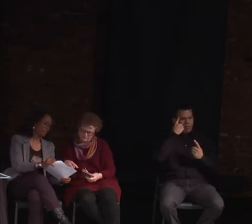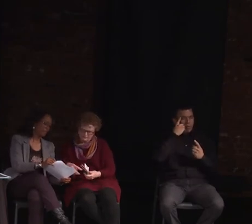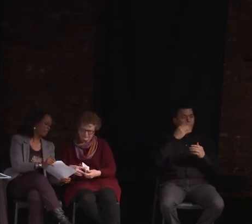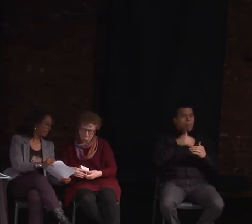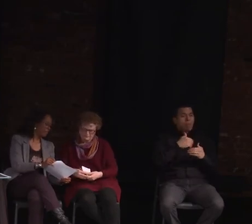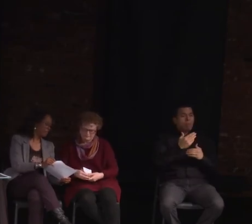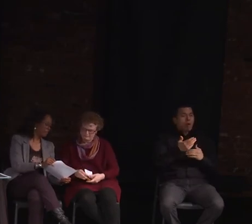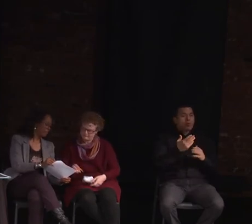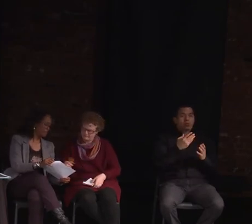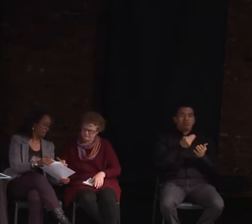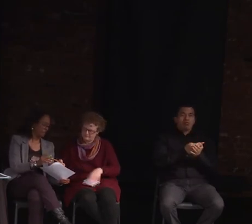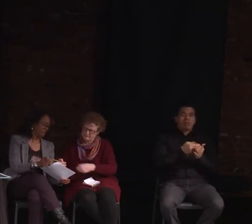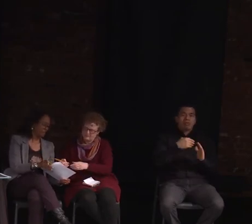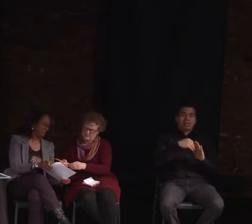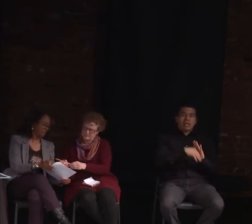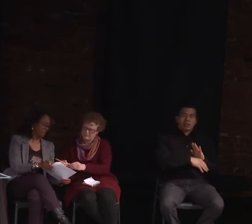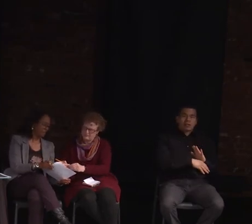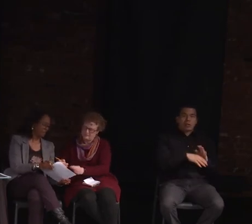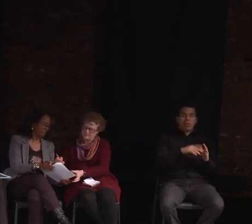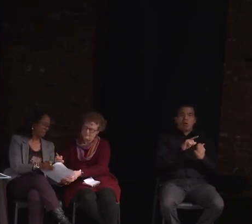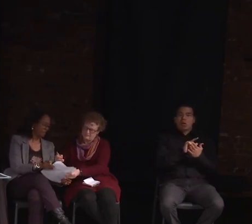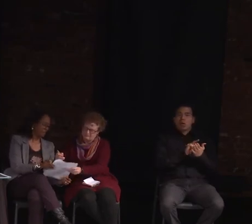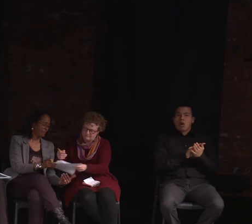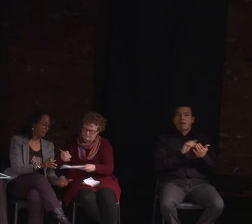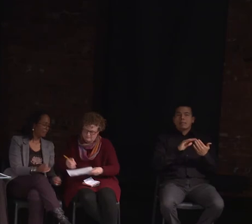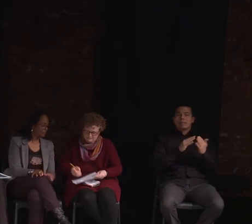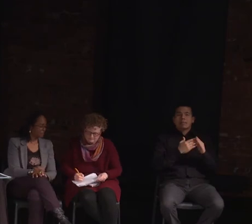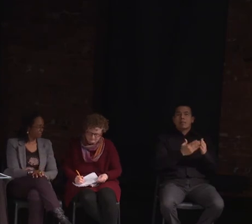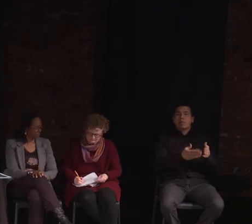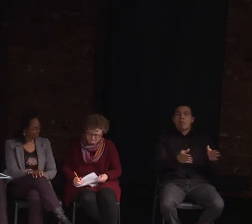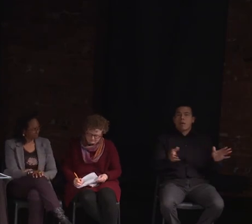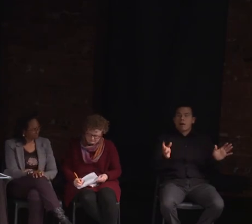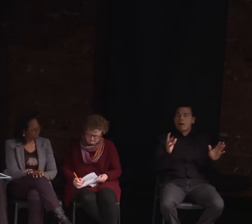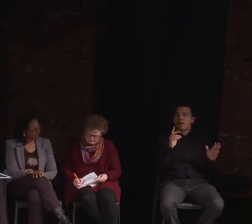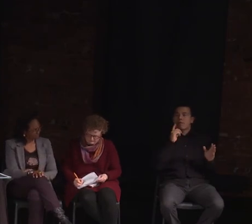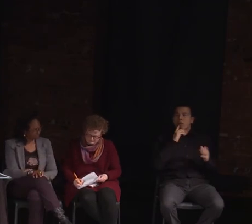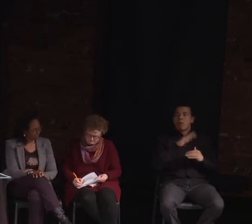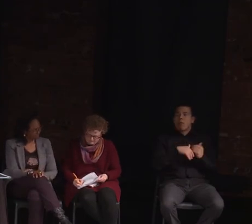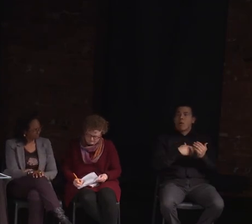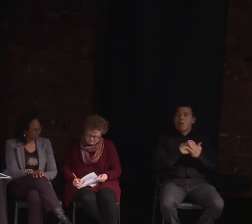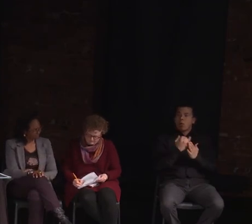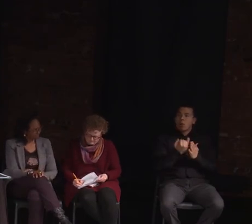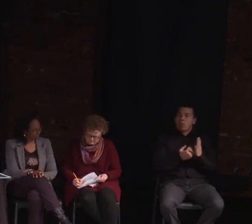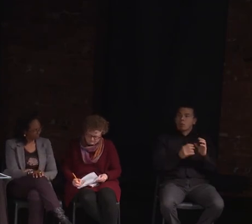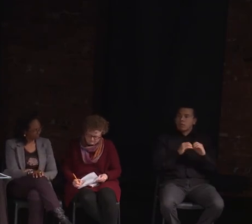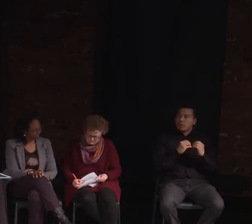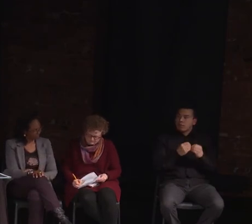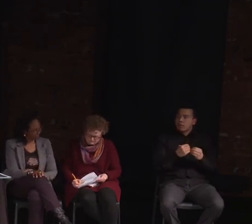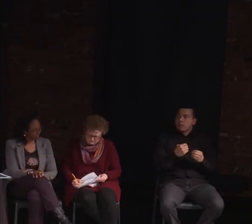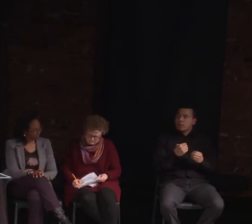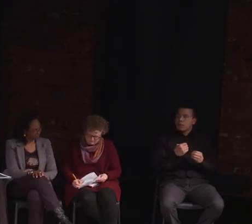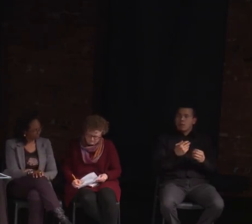of the citywide and statewide arts advocacy organizations, they had both closed and gone out of business.